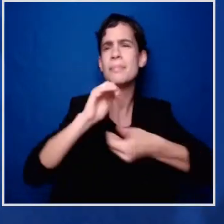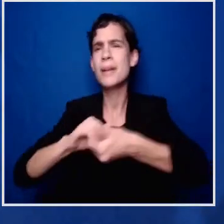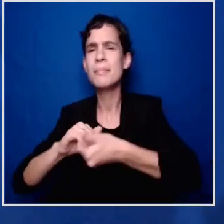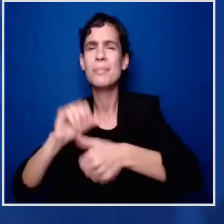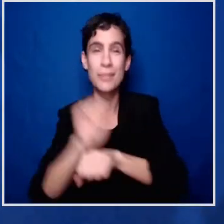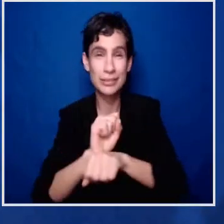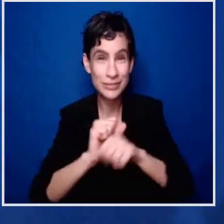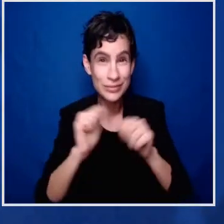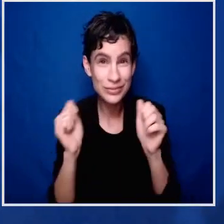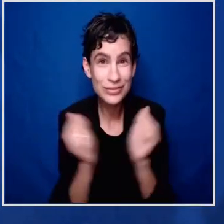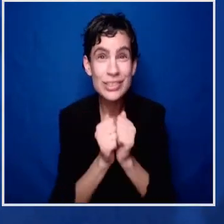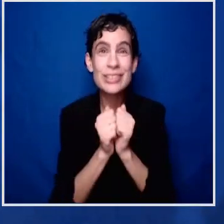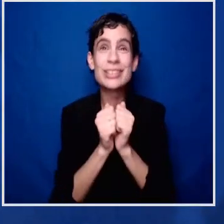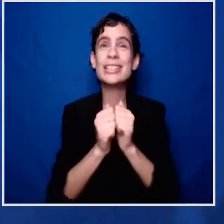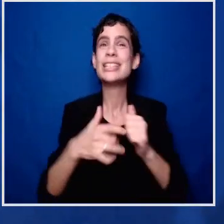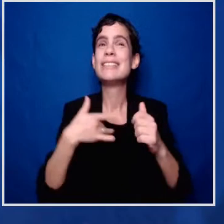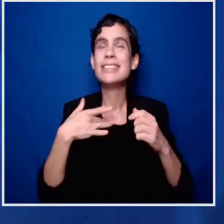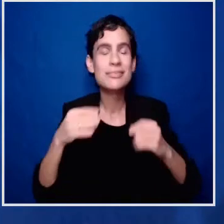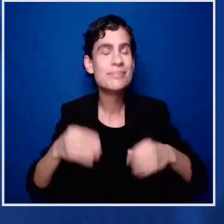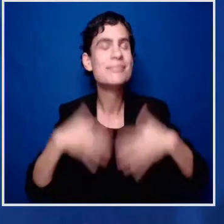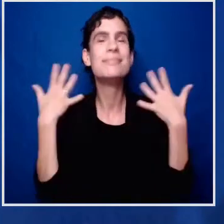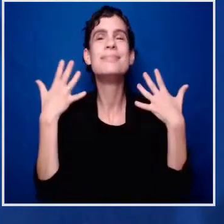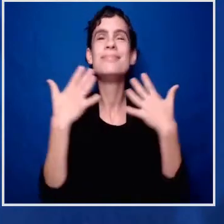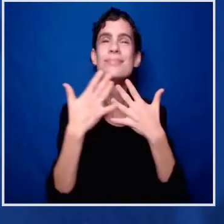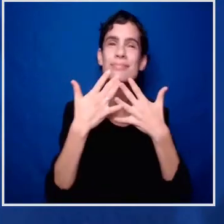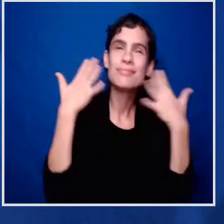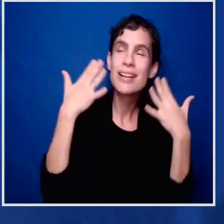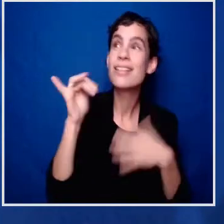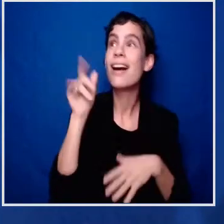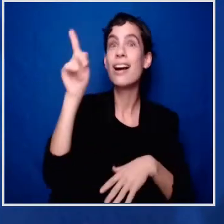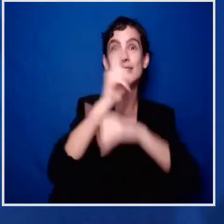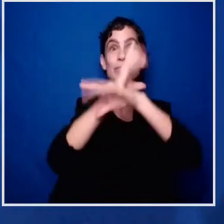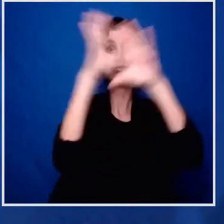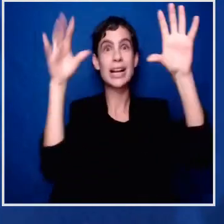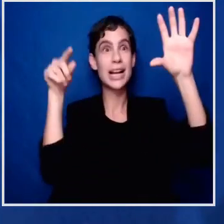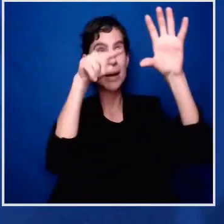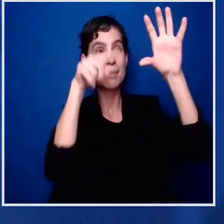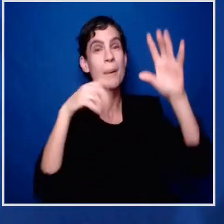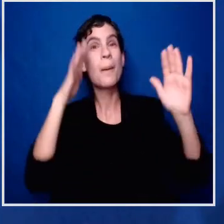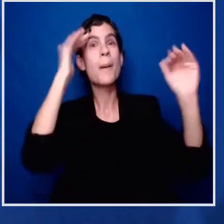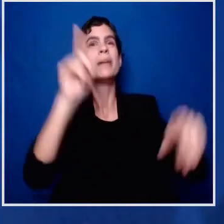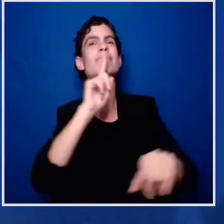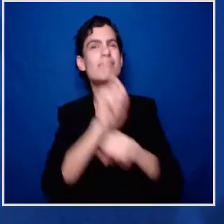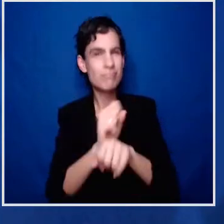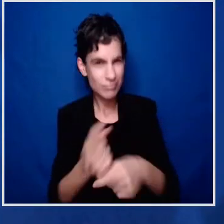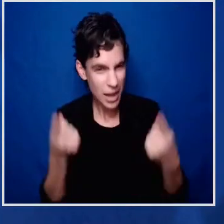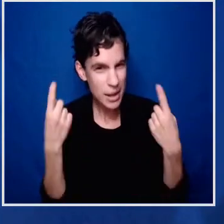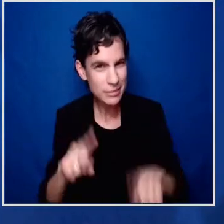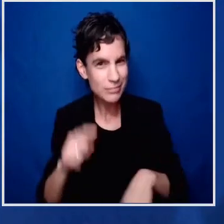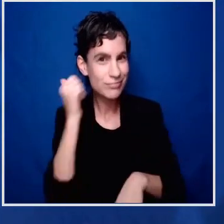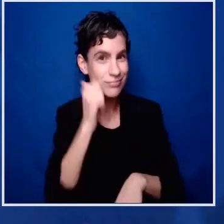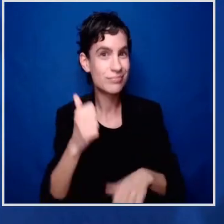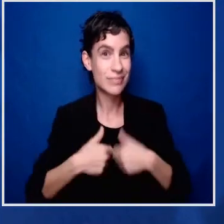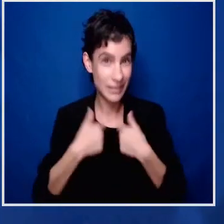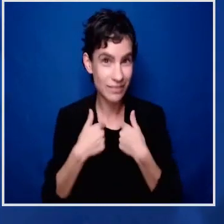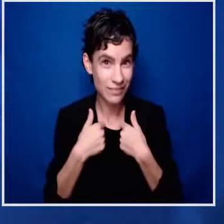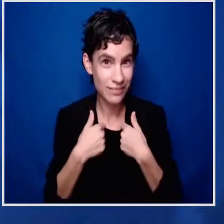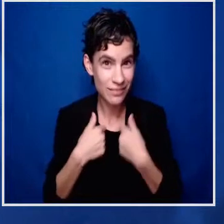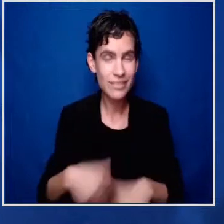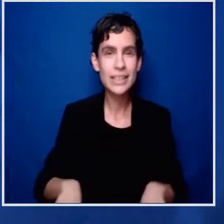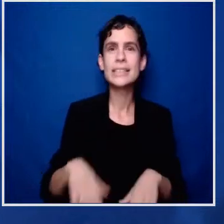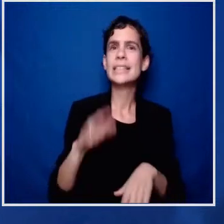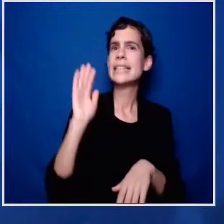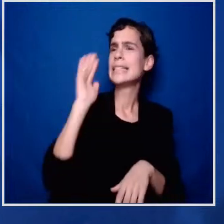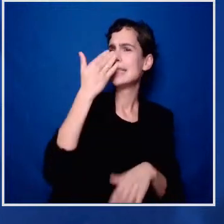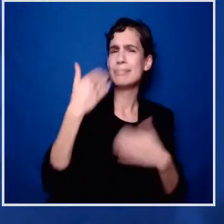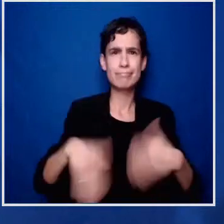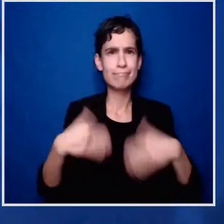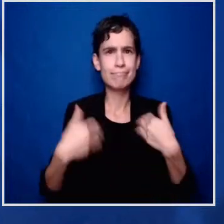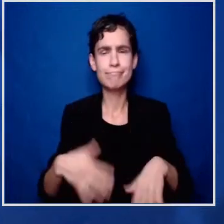KINDNESS, HAS A CHANCE OF